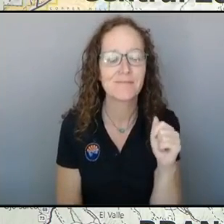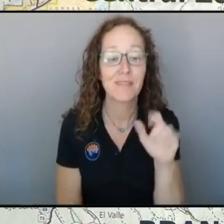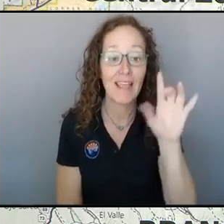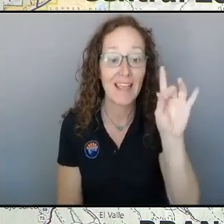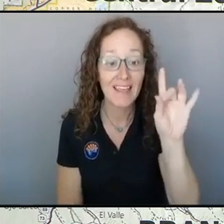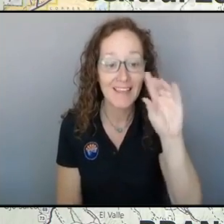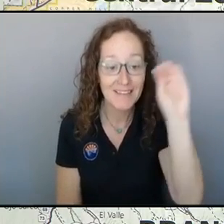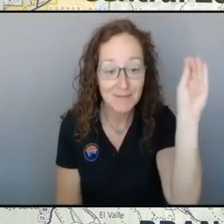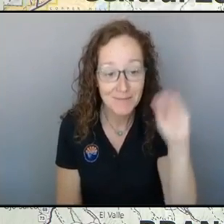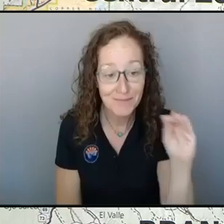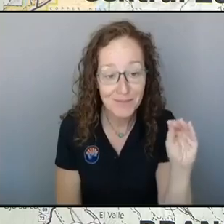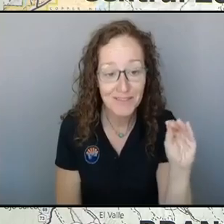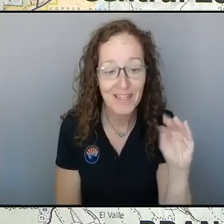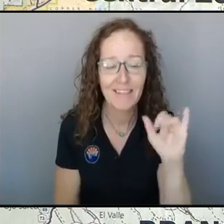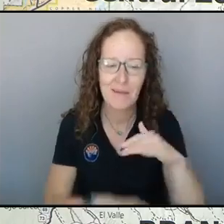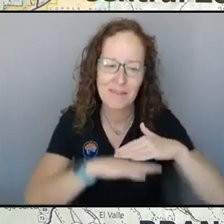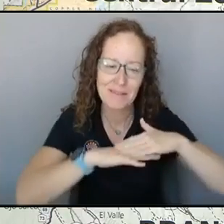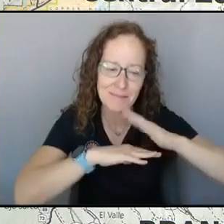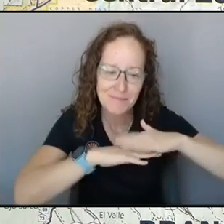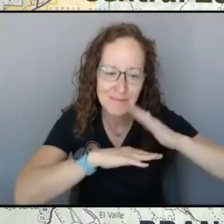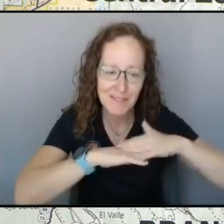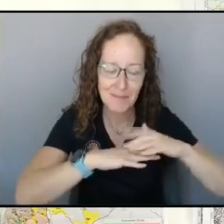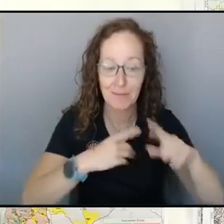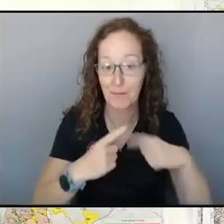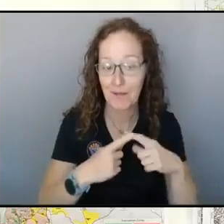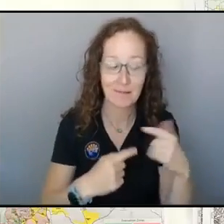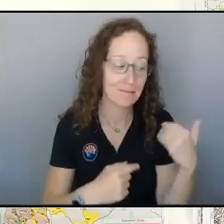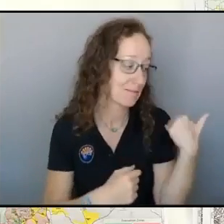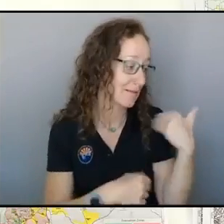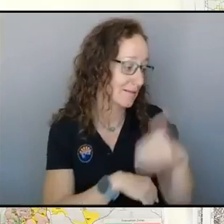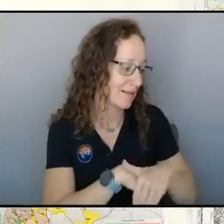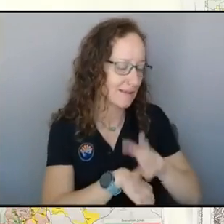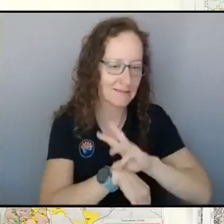minimum and that was at 6:00 PM yesterday and then just after 6:00 AM